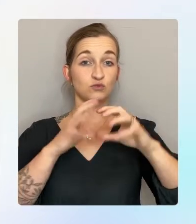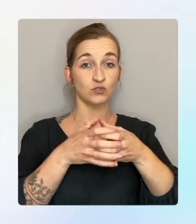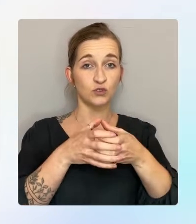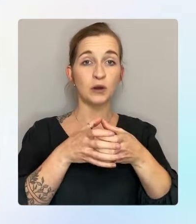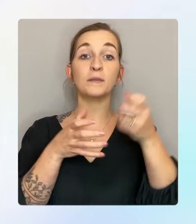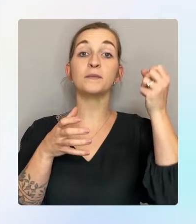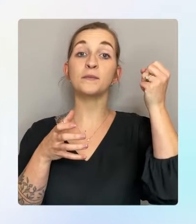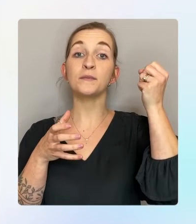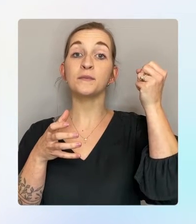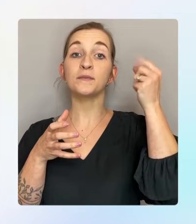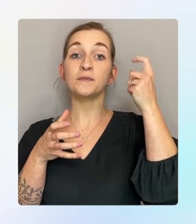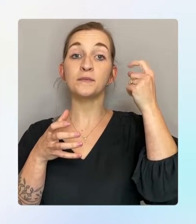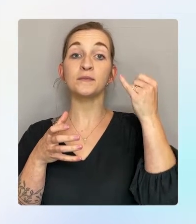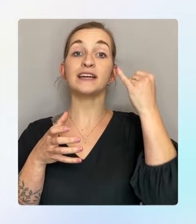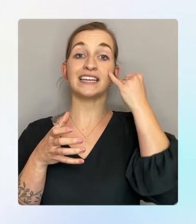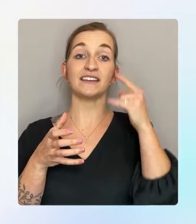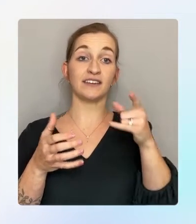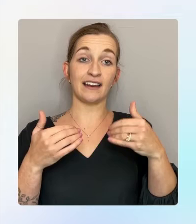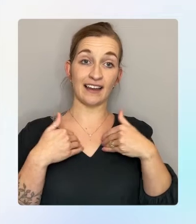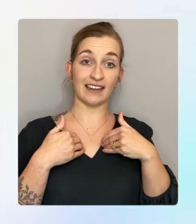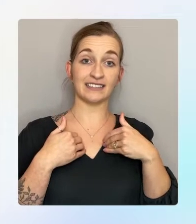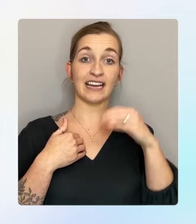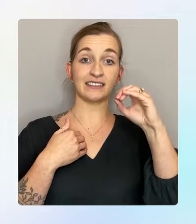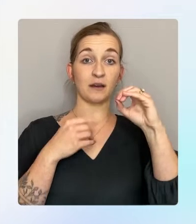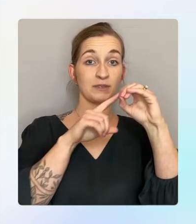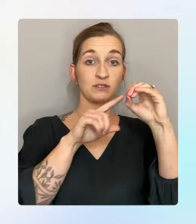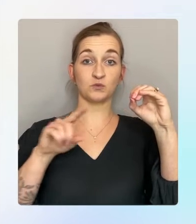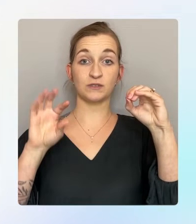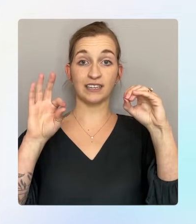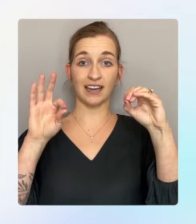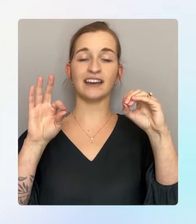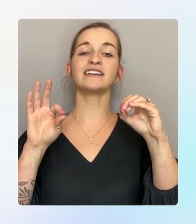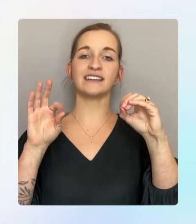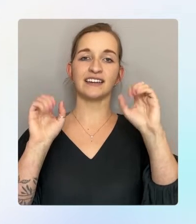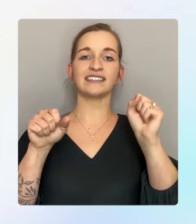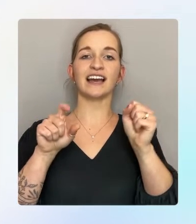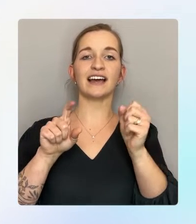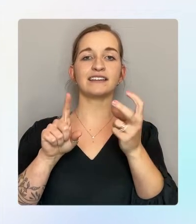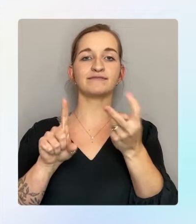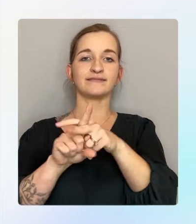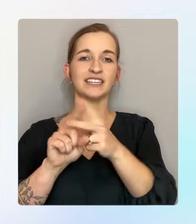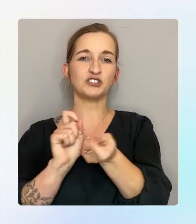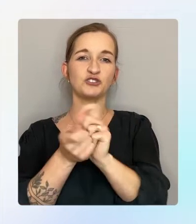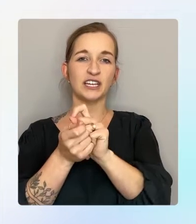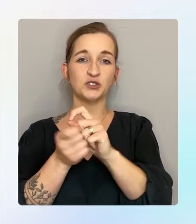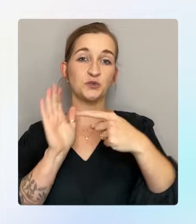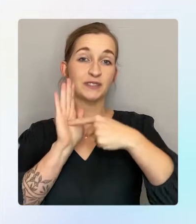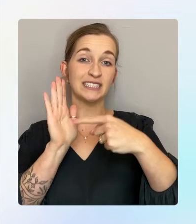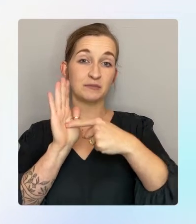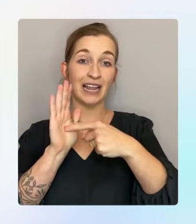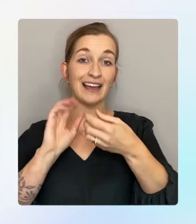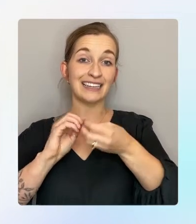we can change it to display digits. Therefore, each digit object points to its corresponding material,